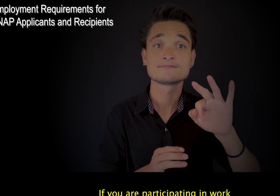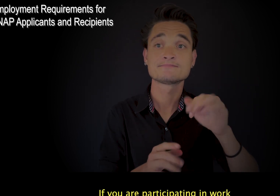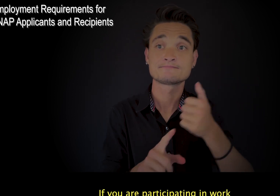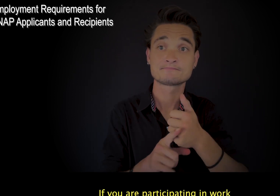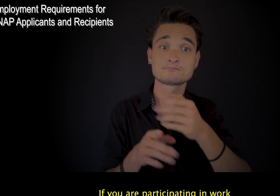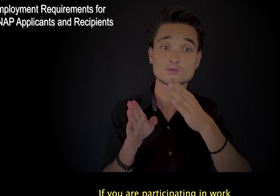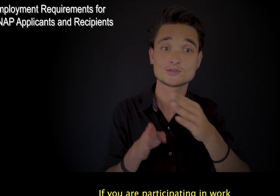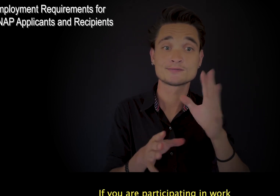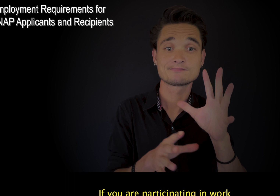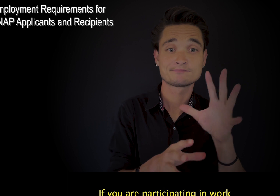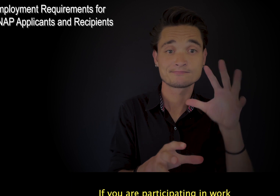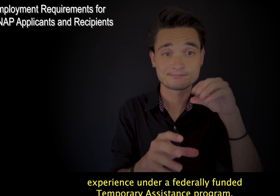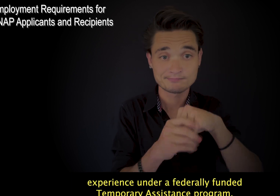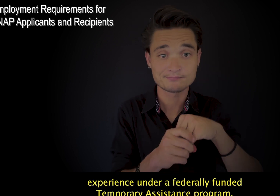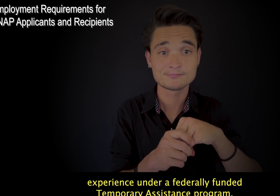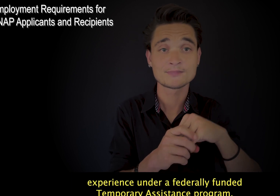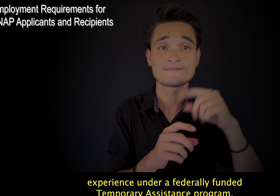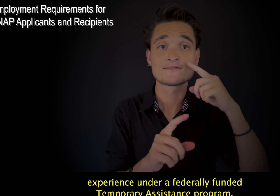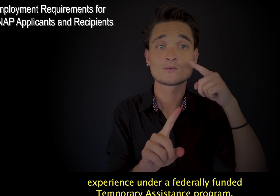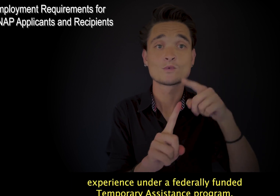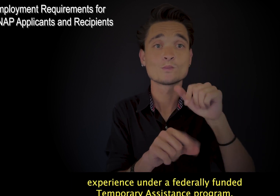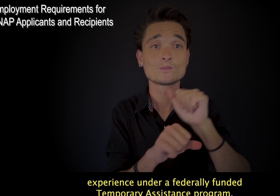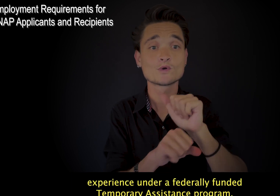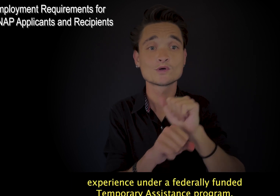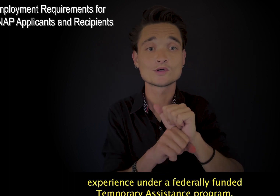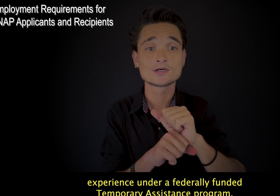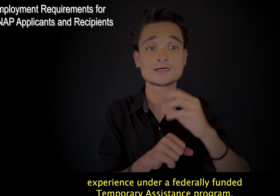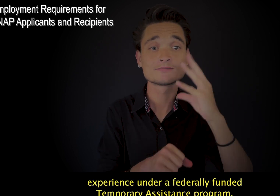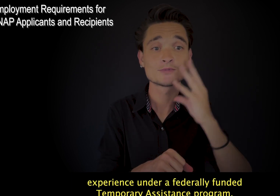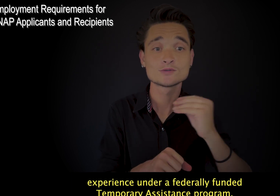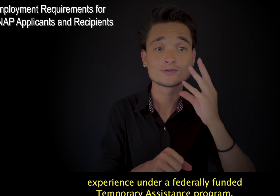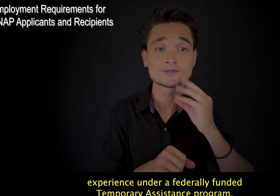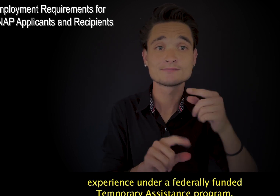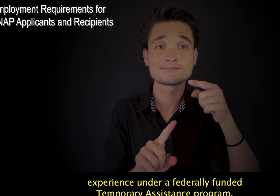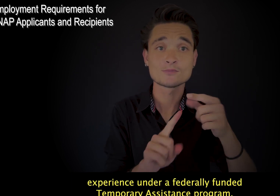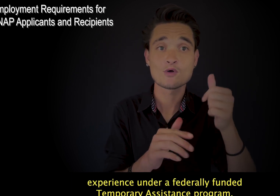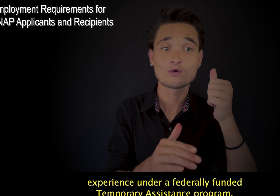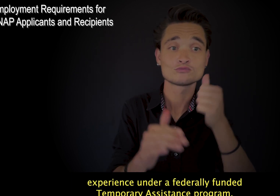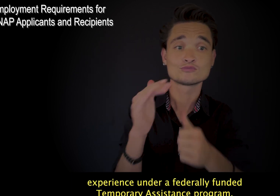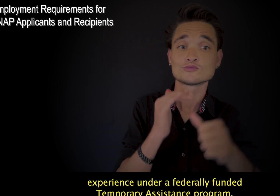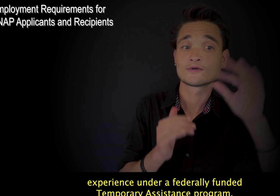If you are participating in work experience under a federally funded Temporary Assistance program,